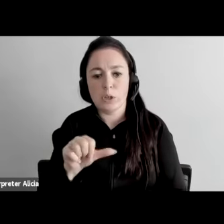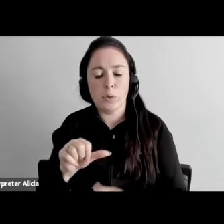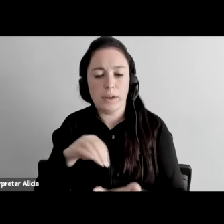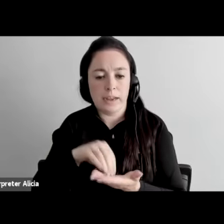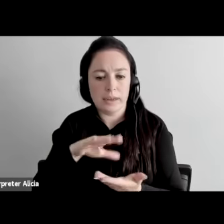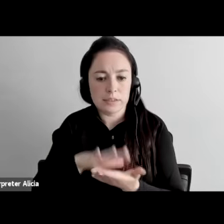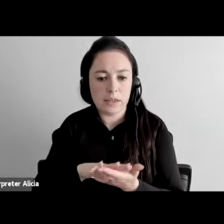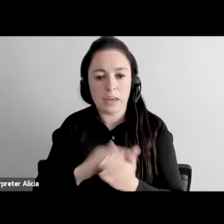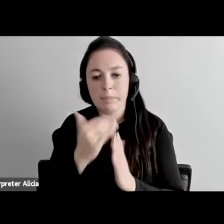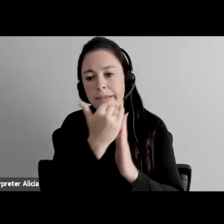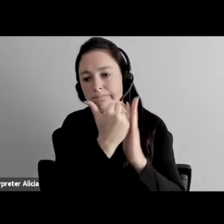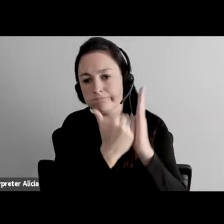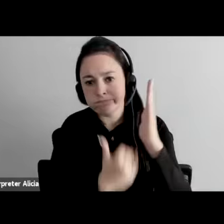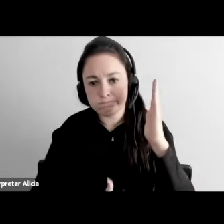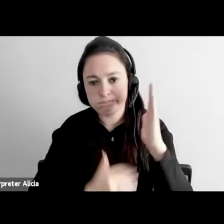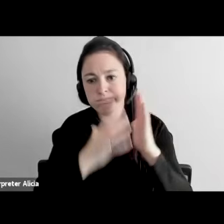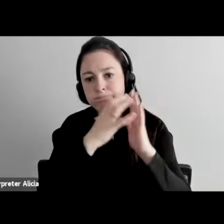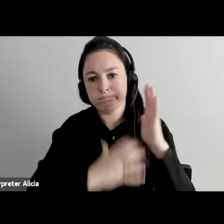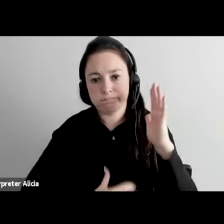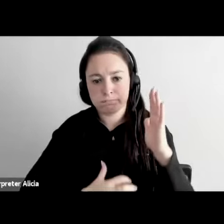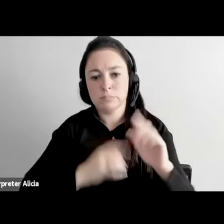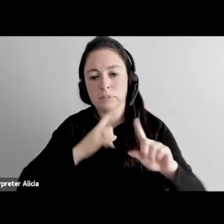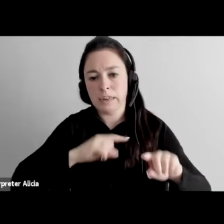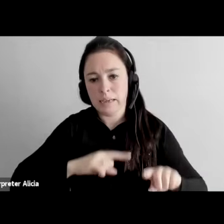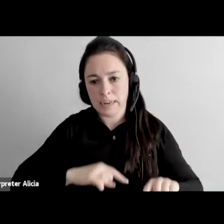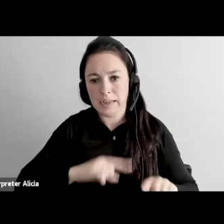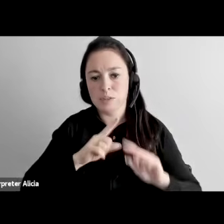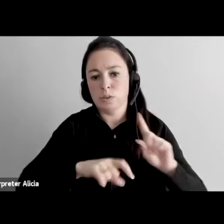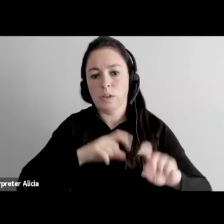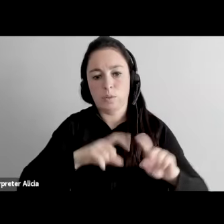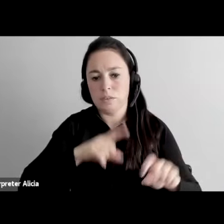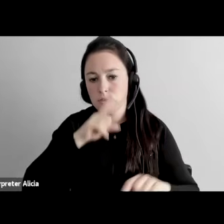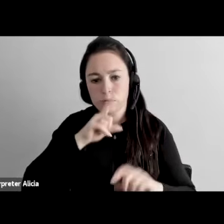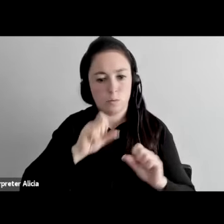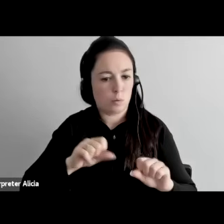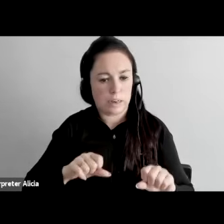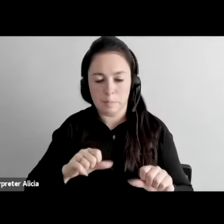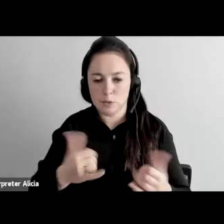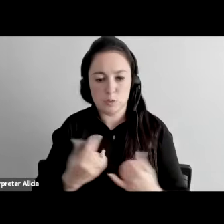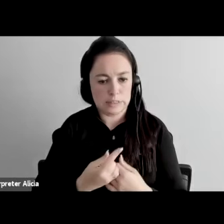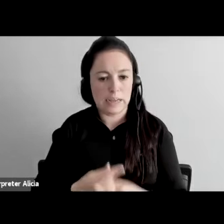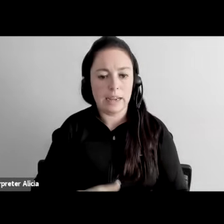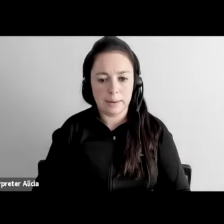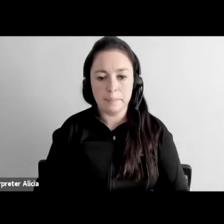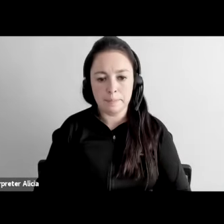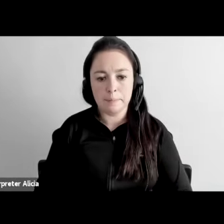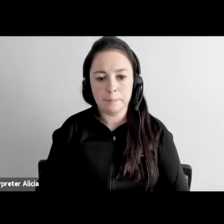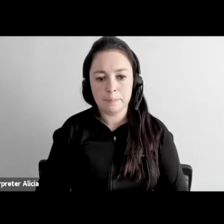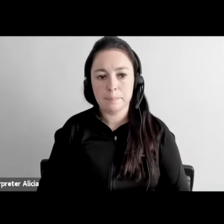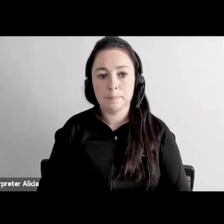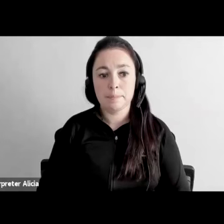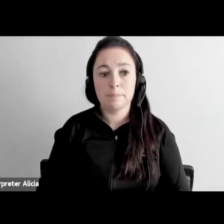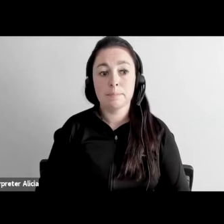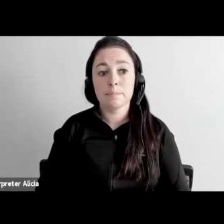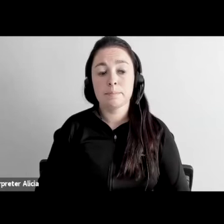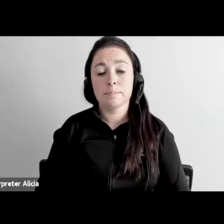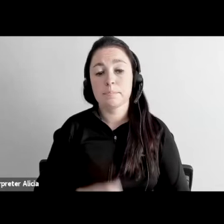answers to the questions we did not get to. Finally, this is a Zoom webinar, which means your